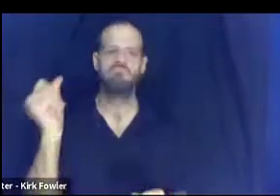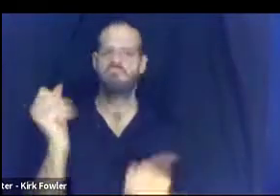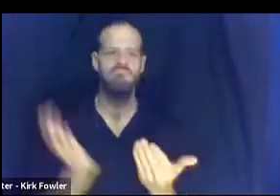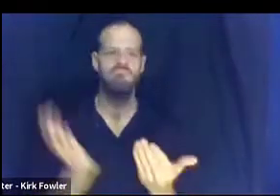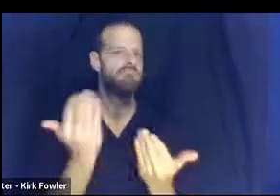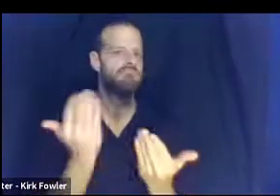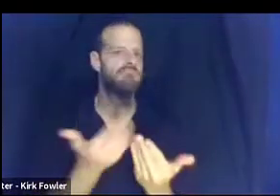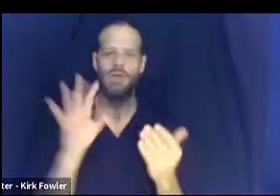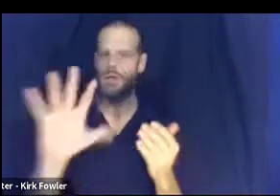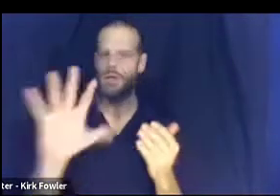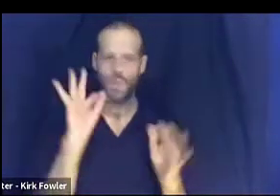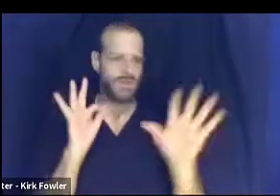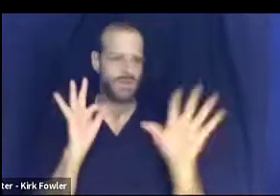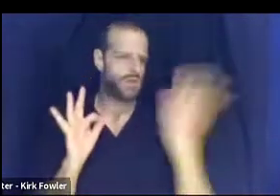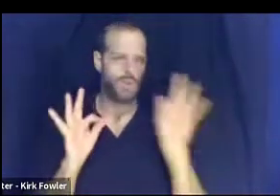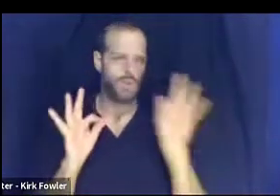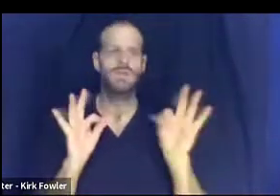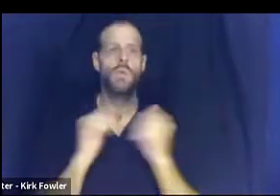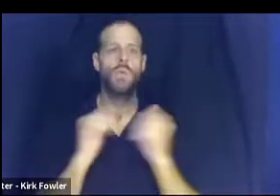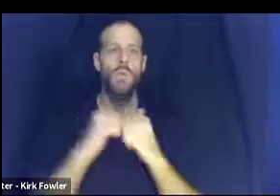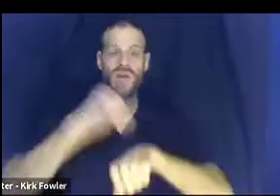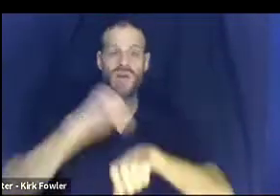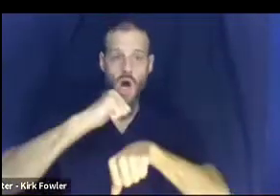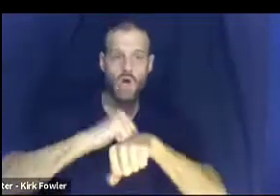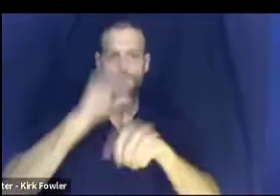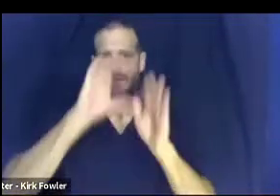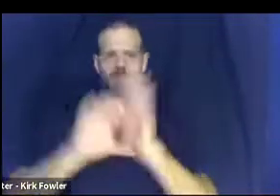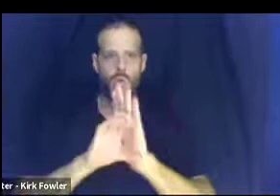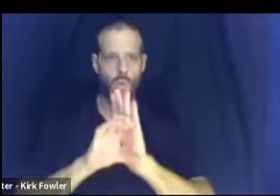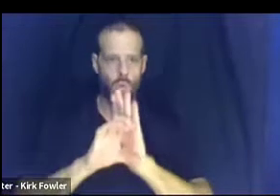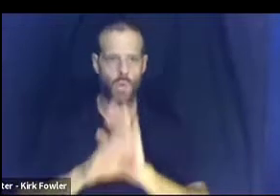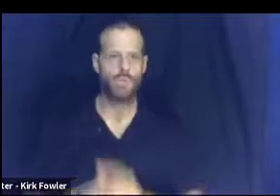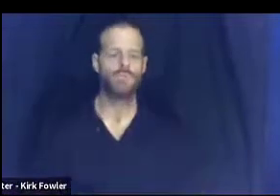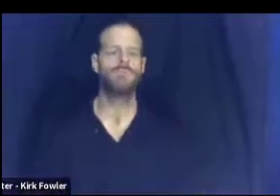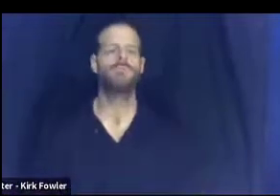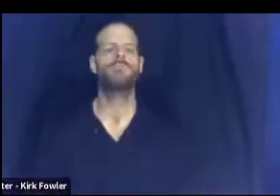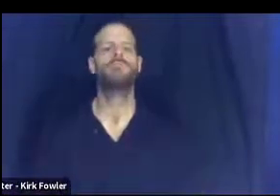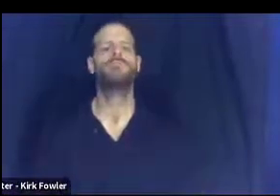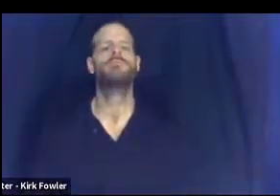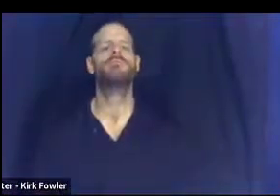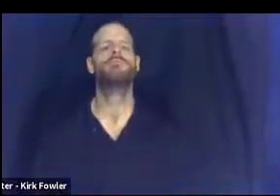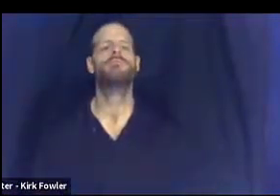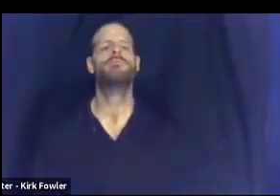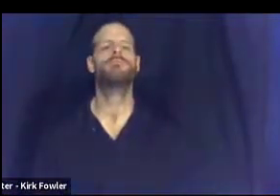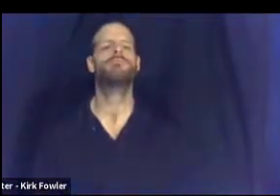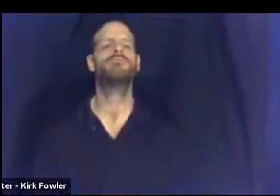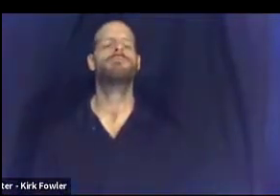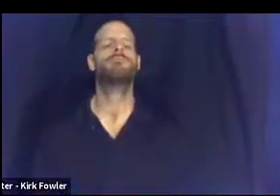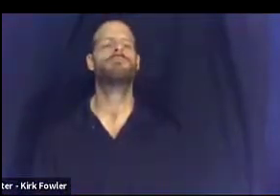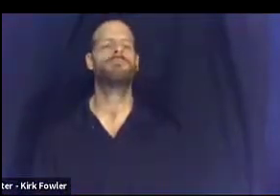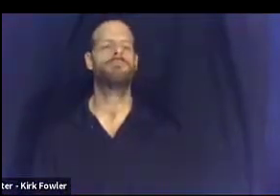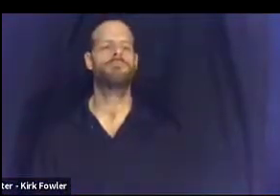with concrete photo symbols. Okay. In terms of uses of tangible symbols,